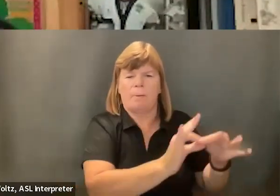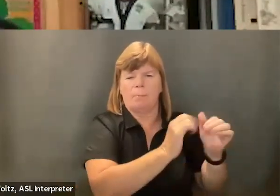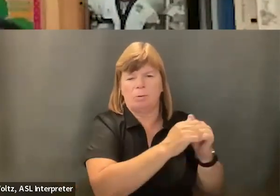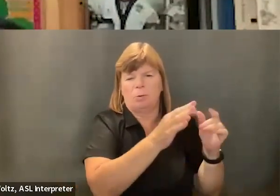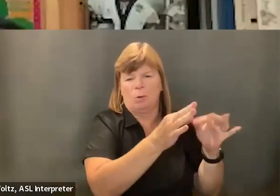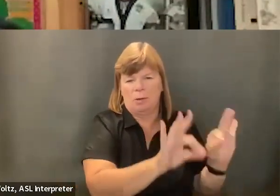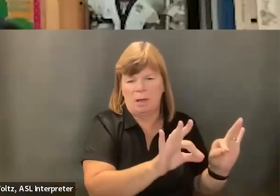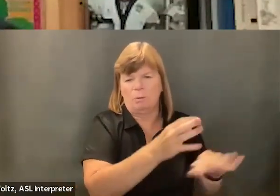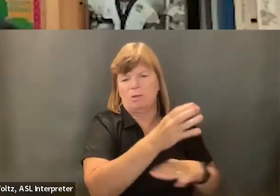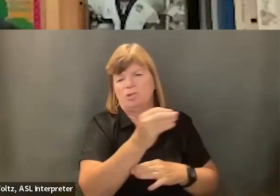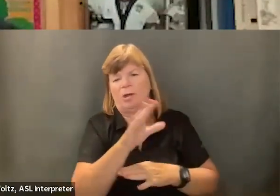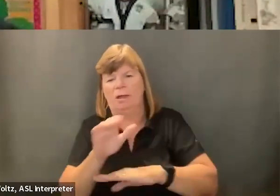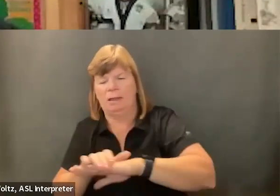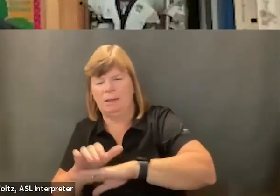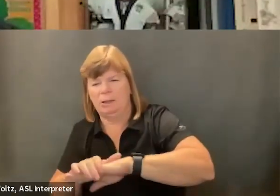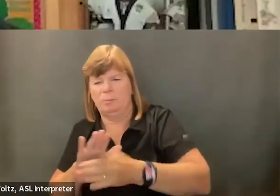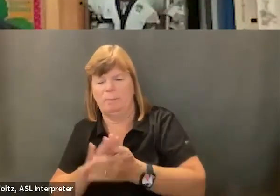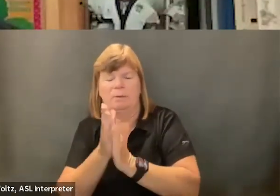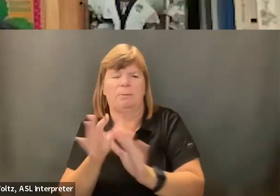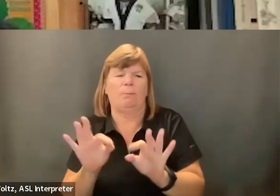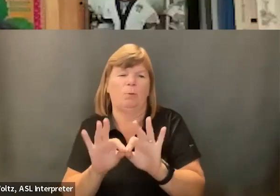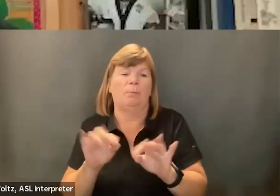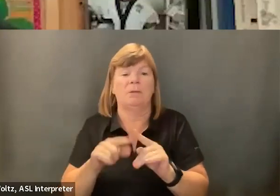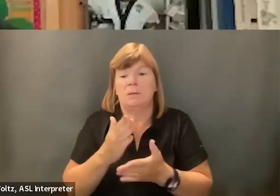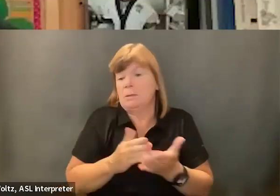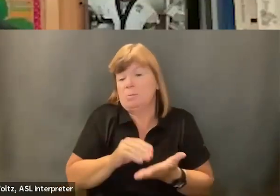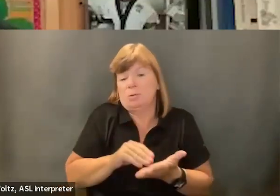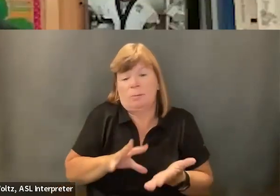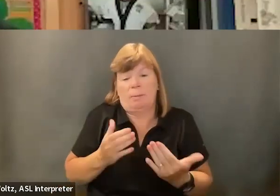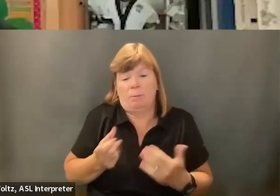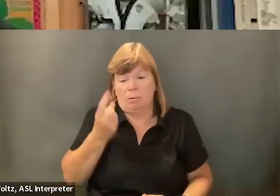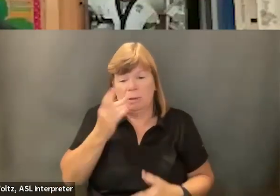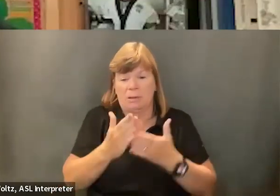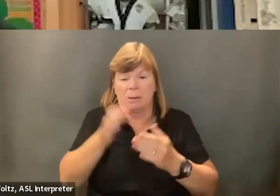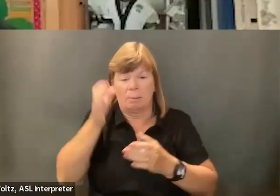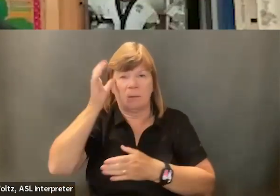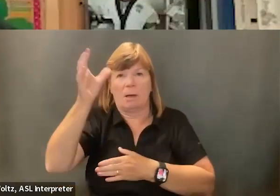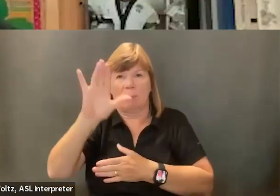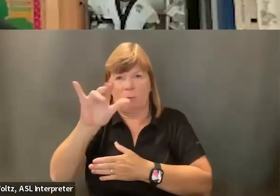English becomes important because students might understand certain concepts and ideas and words